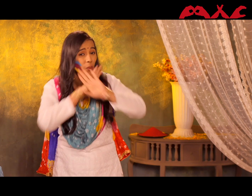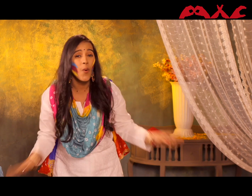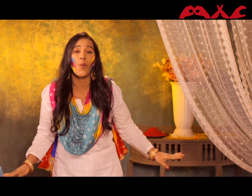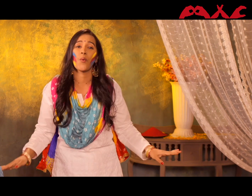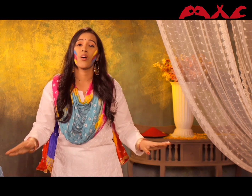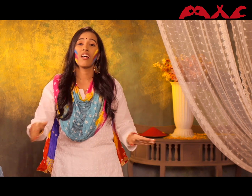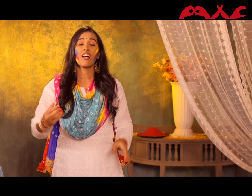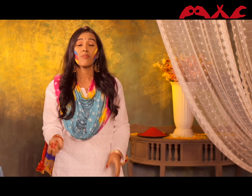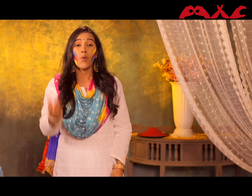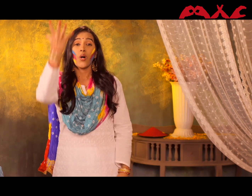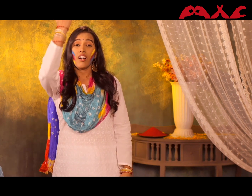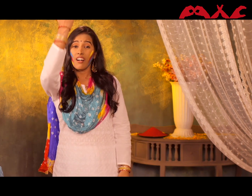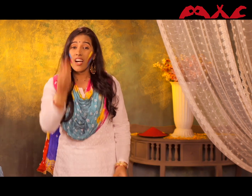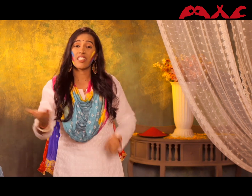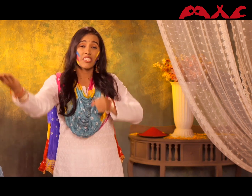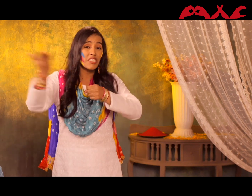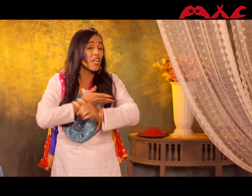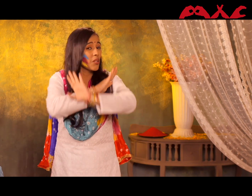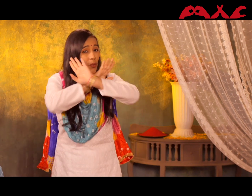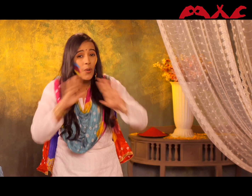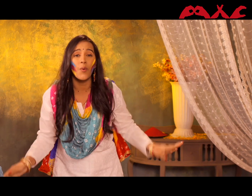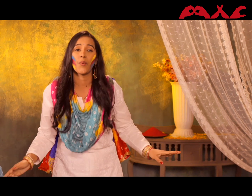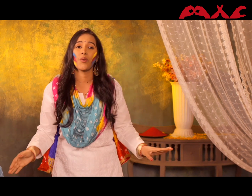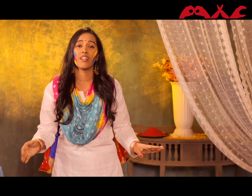The king then asked for another wish,